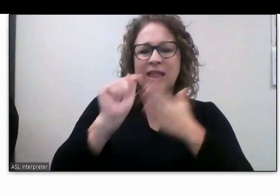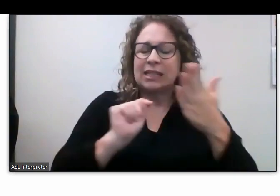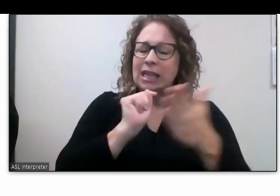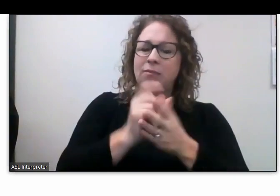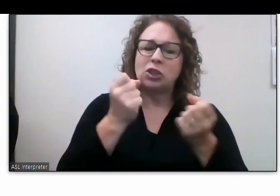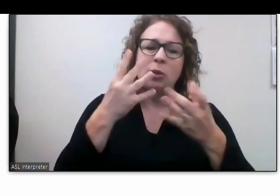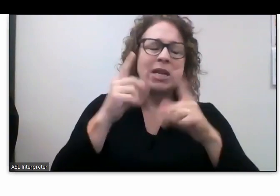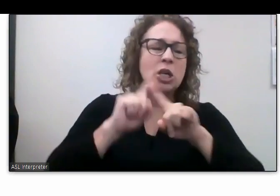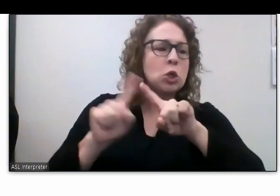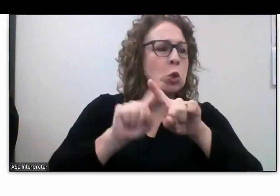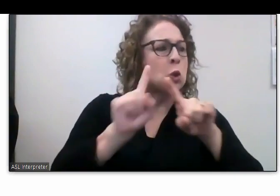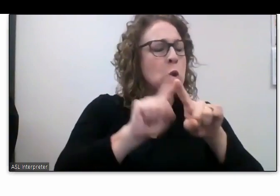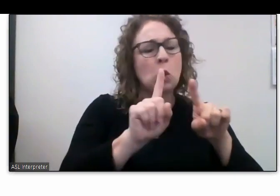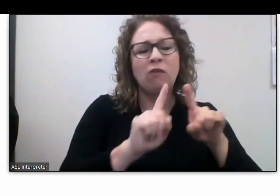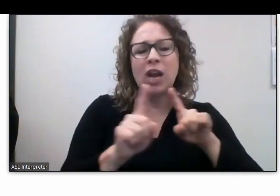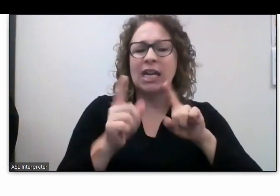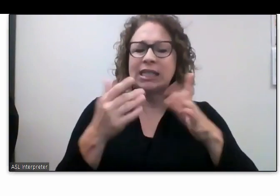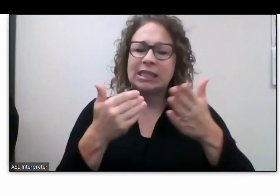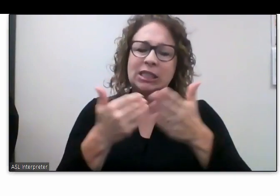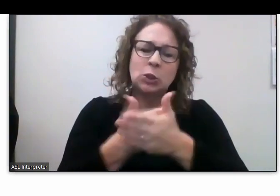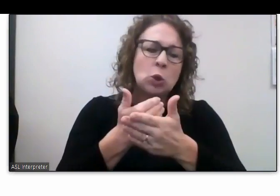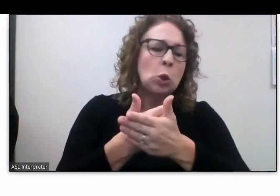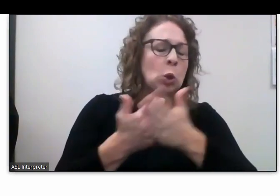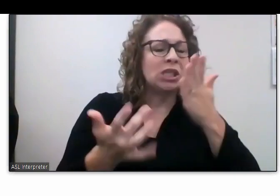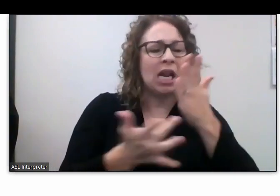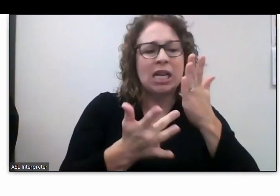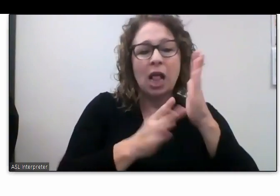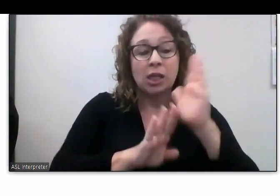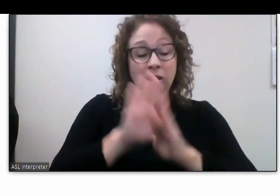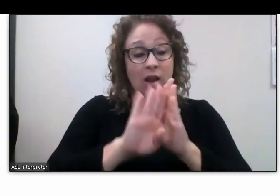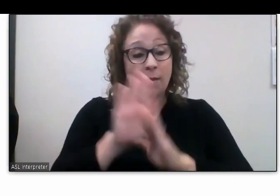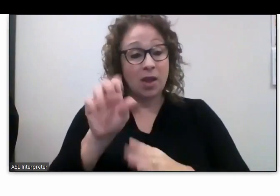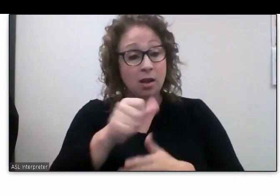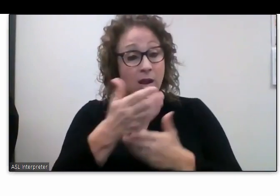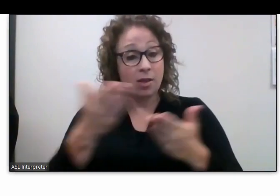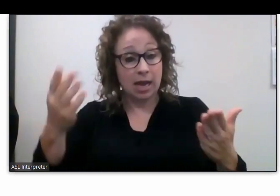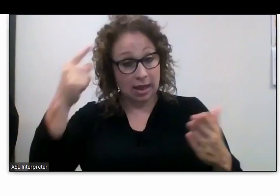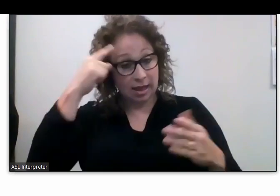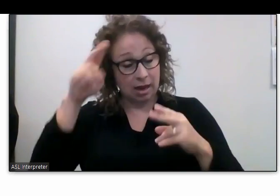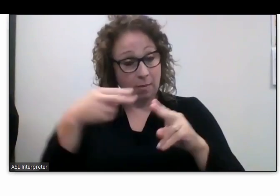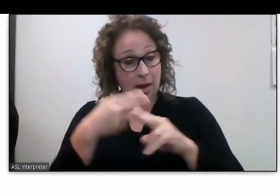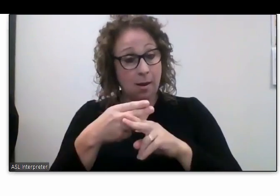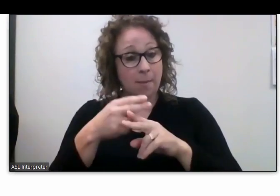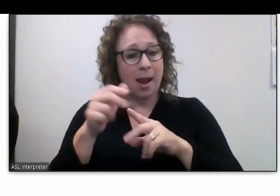and technologies being developed. Another thing to think about... practice makes progress.